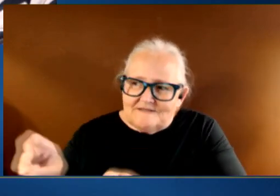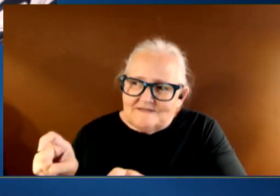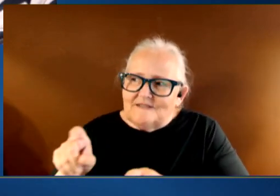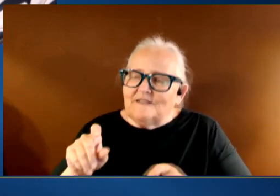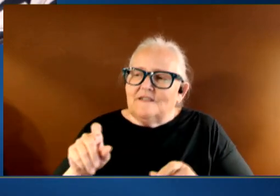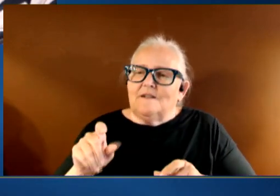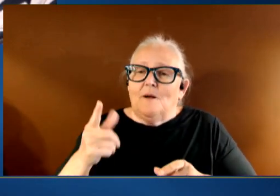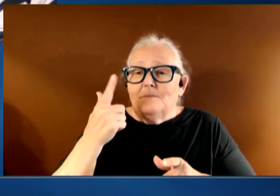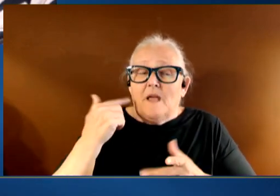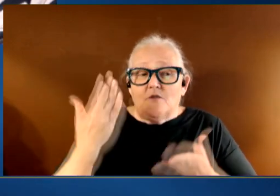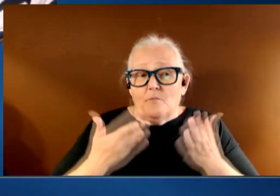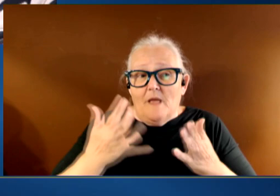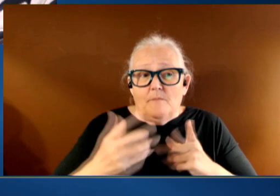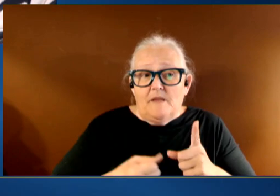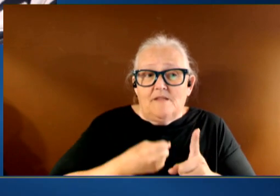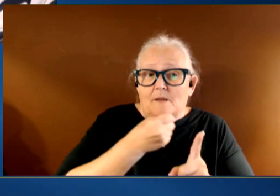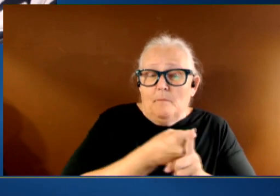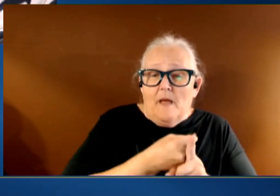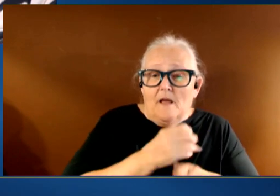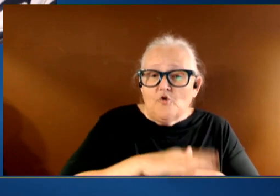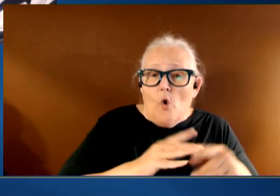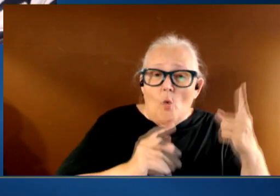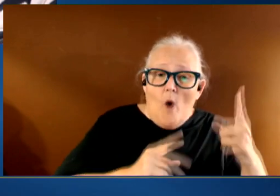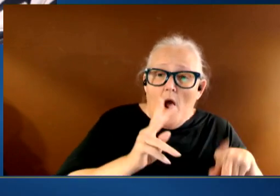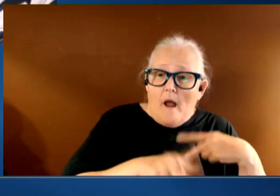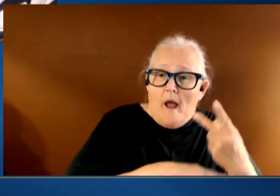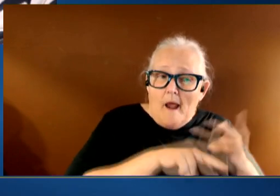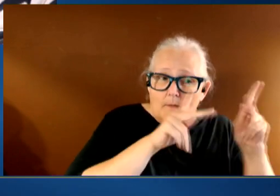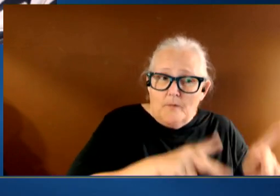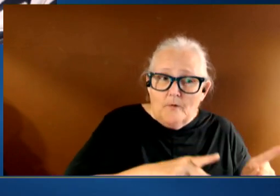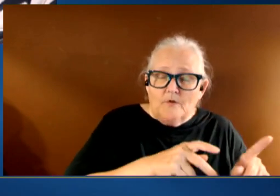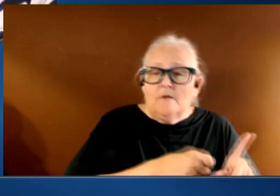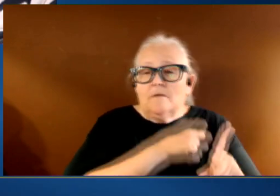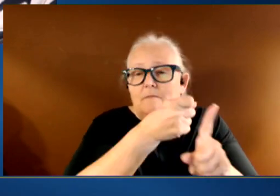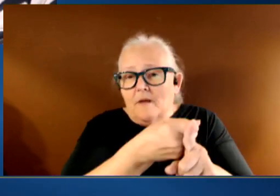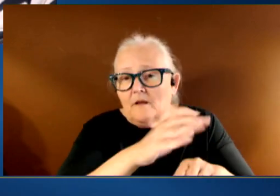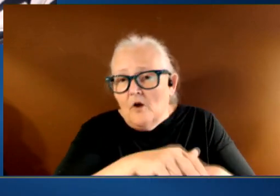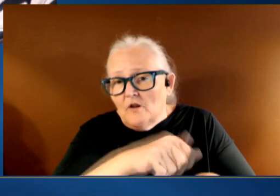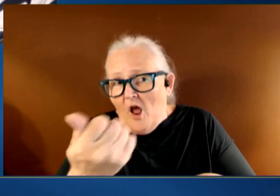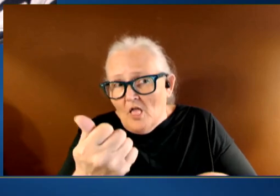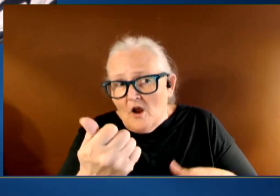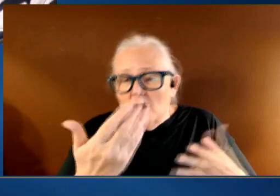sickle cell disease or different ways in which each of these therapies may affect them. And